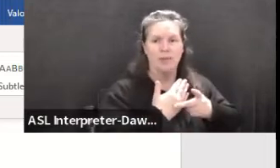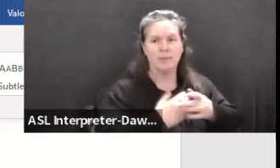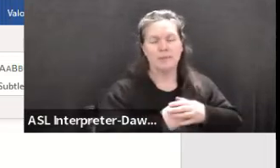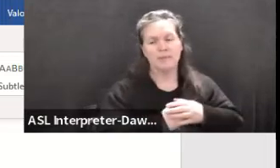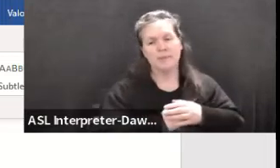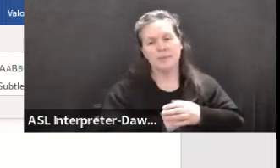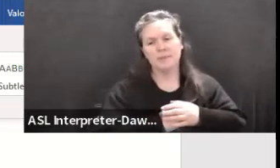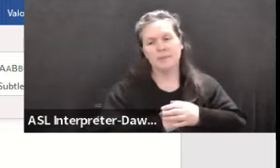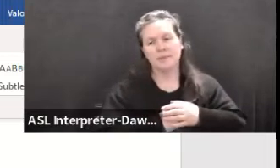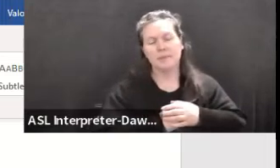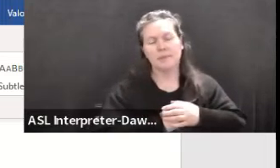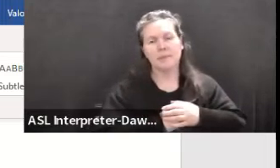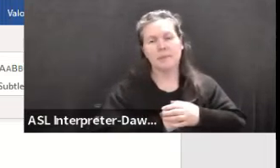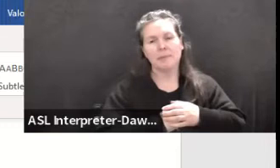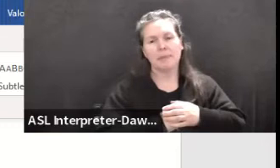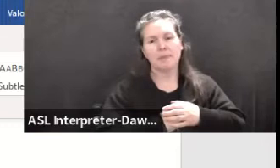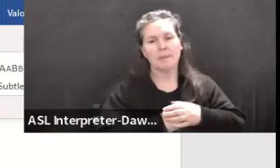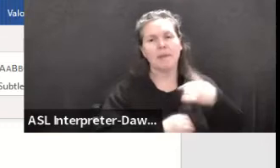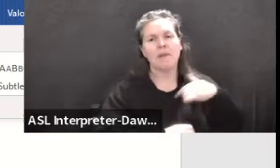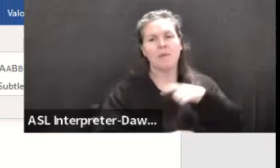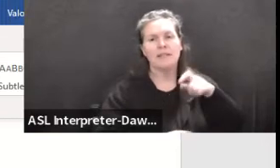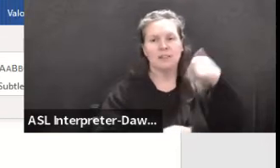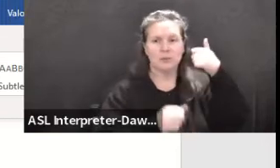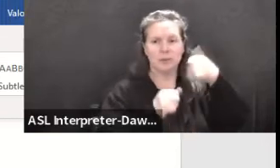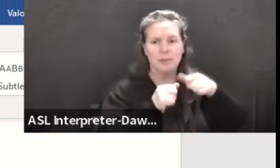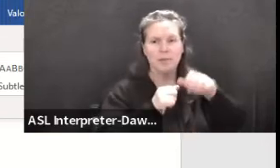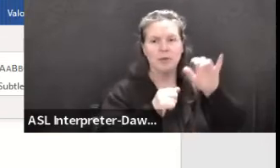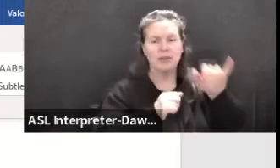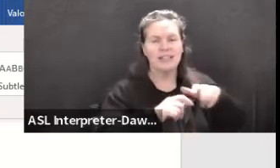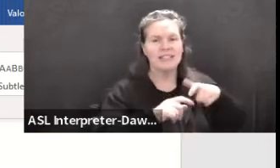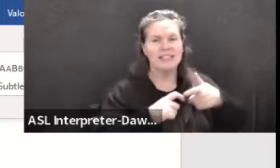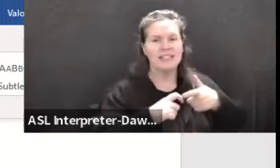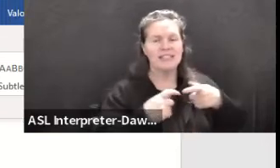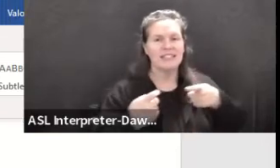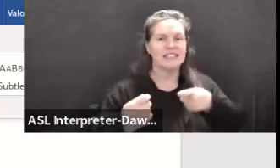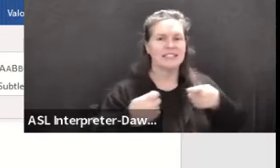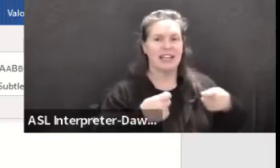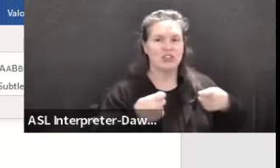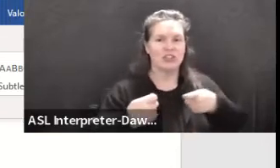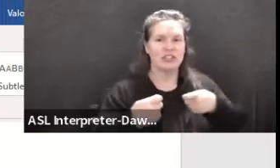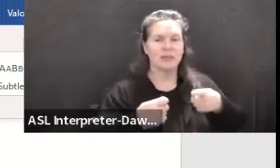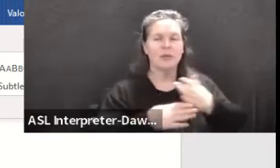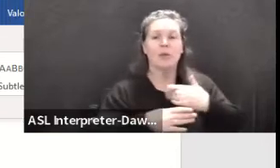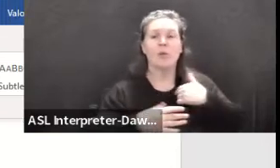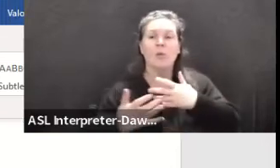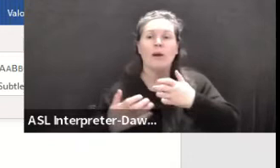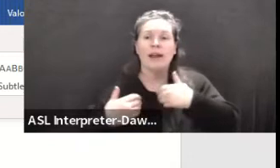And so we, we have to keep in mind this tension between, we want people to have this recognition